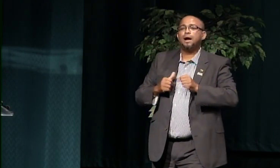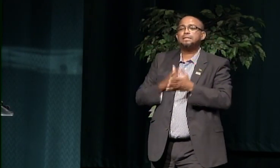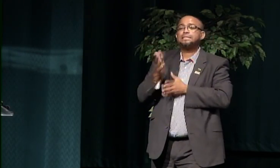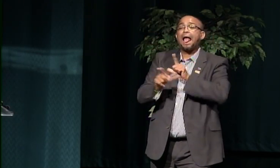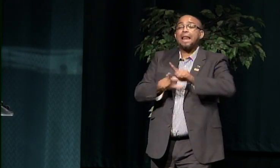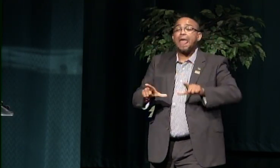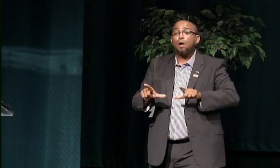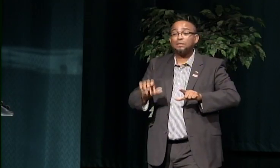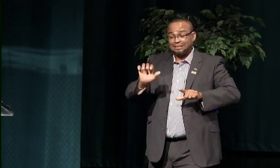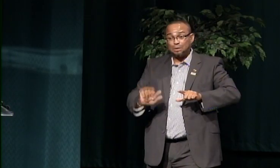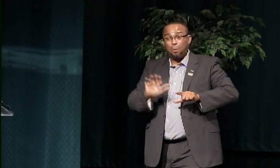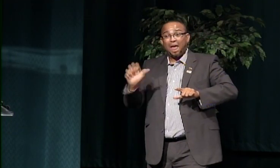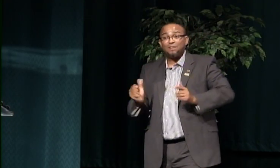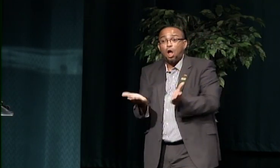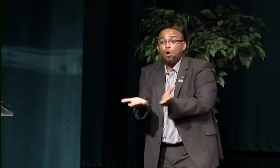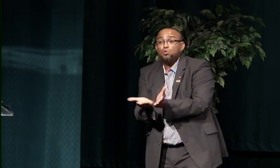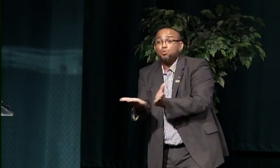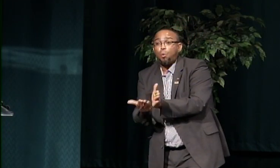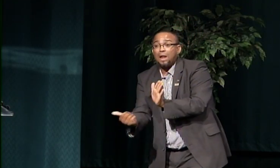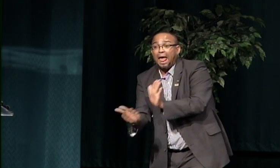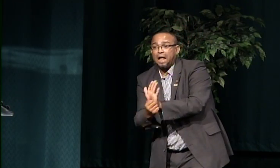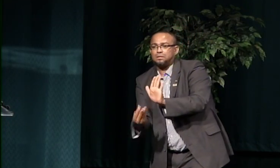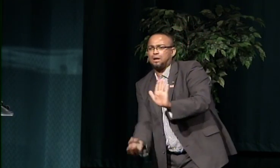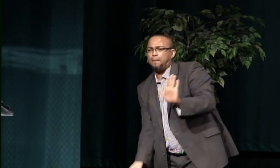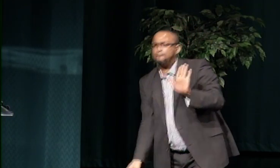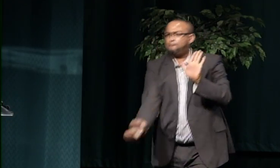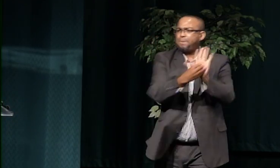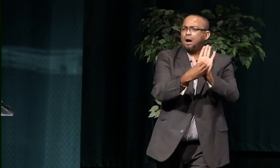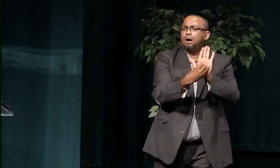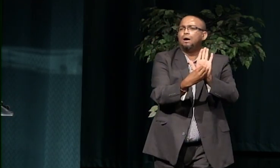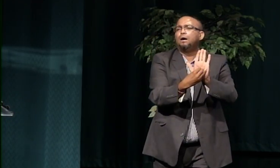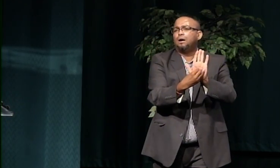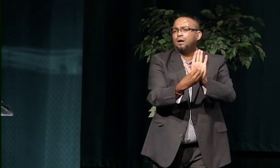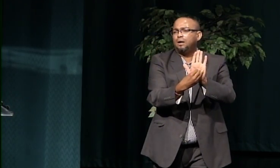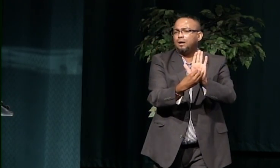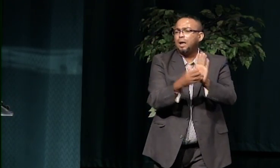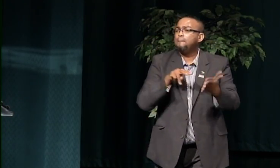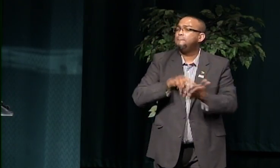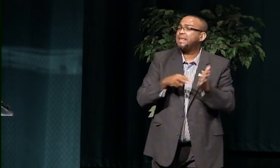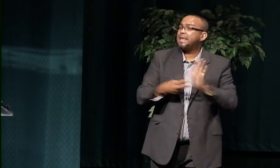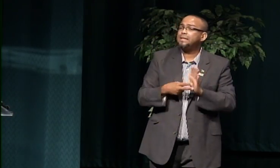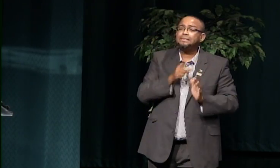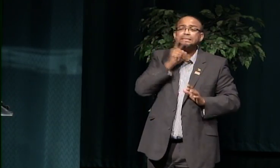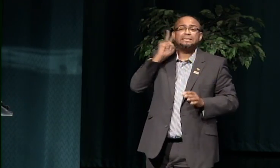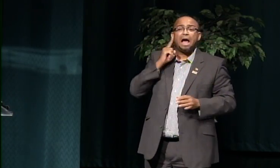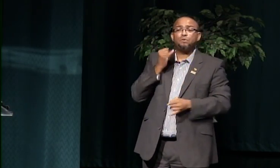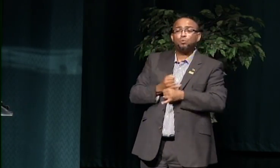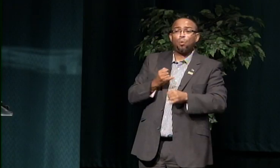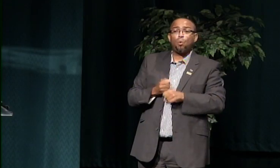of having sign language as a means of instruction